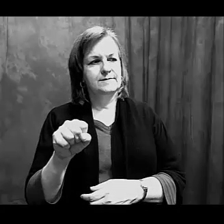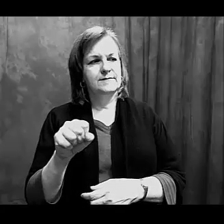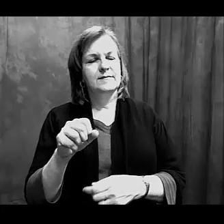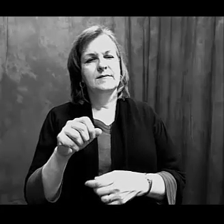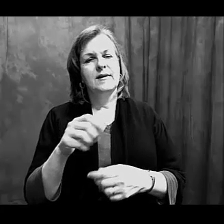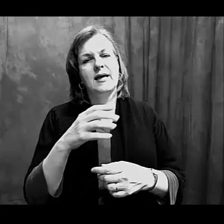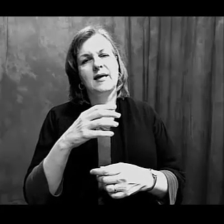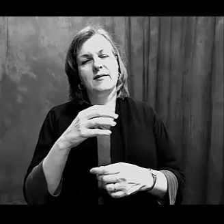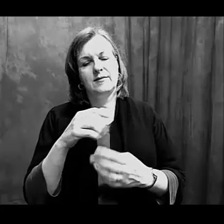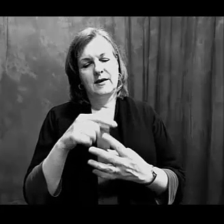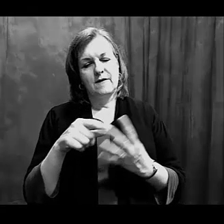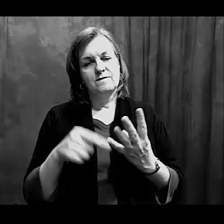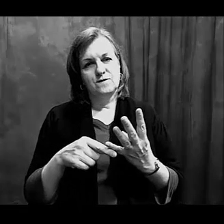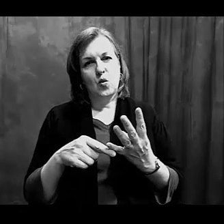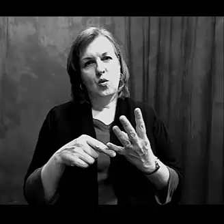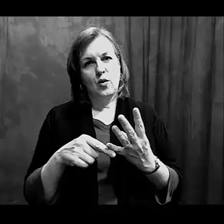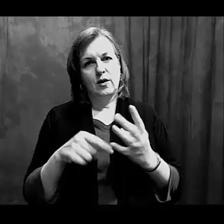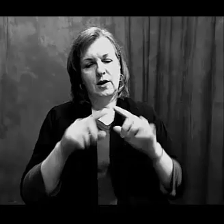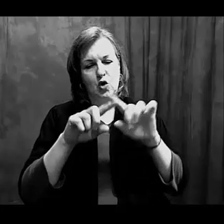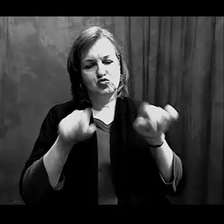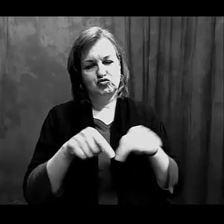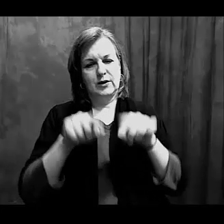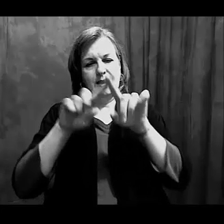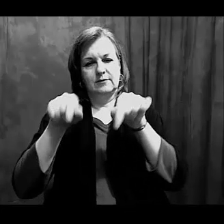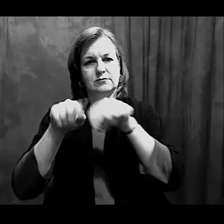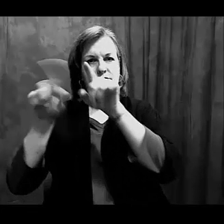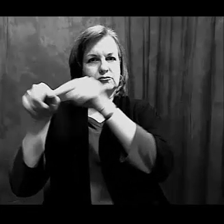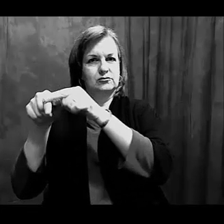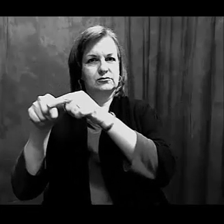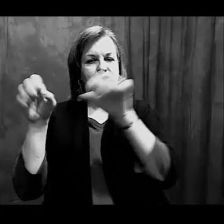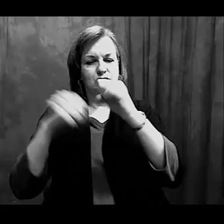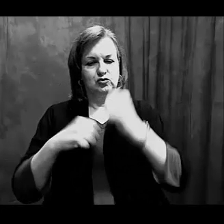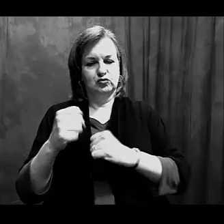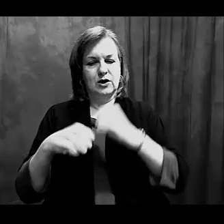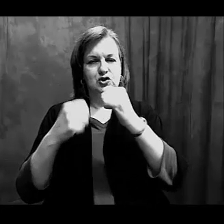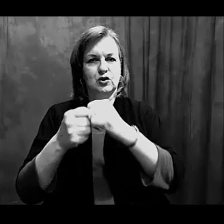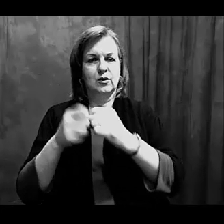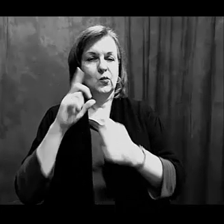strucutre -- so when we look at our steroids